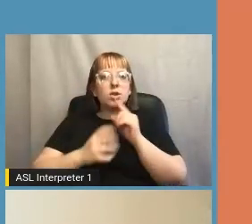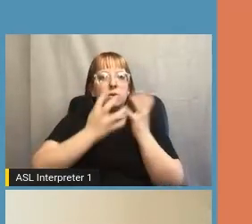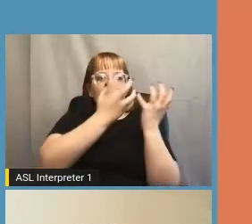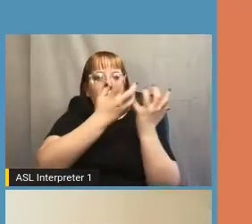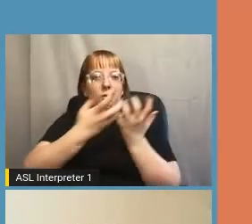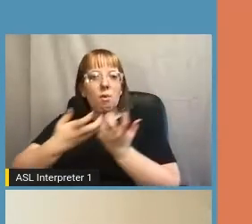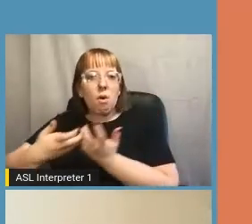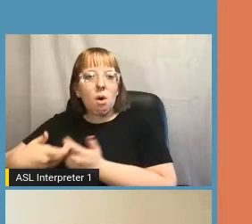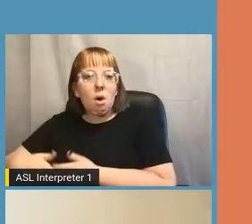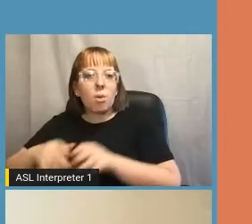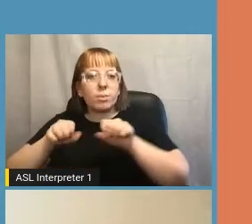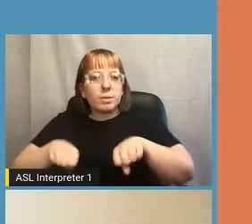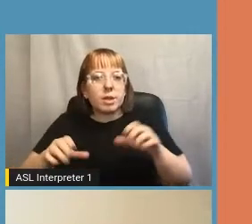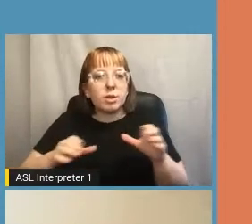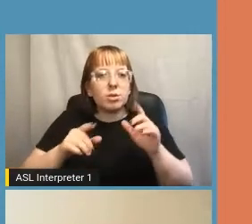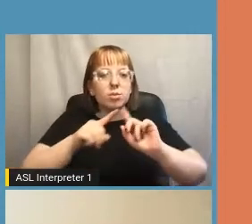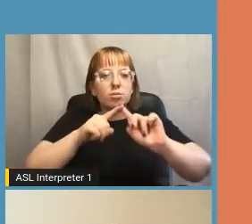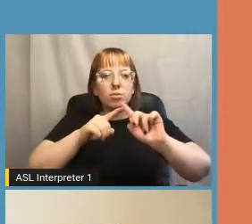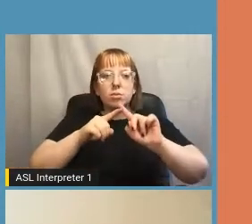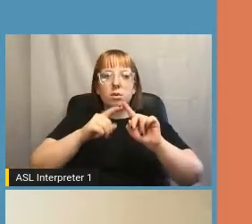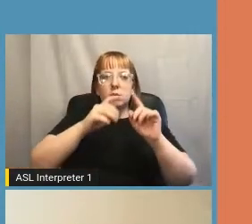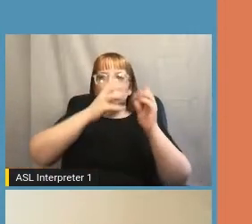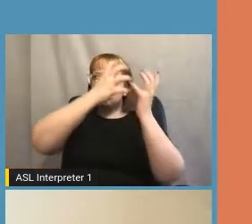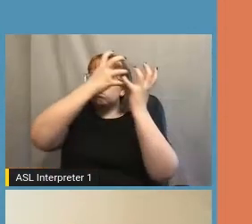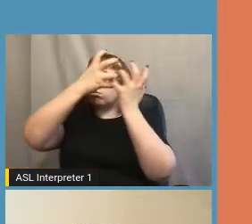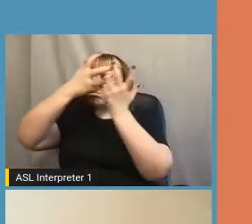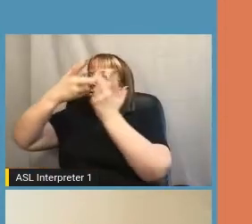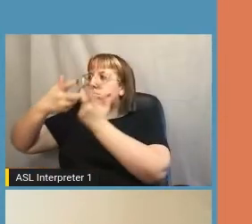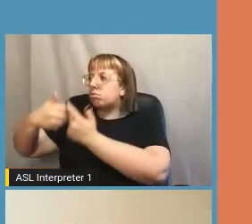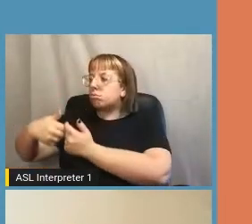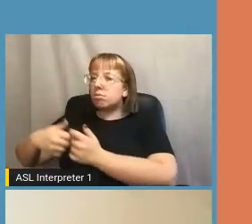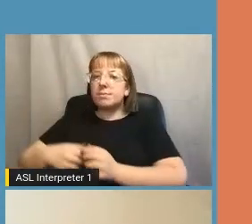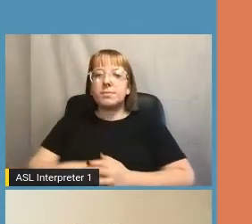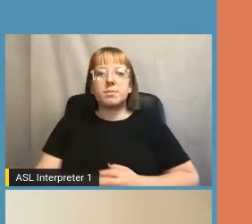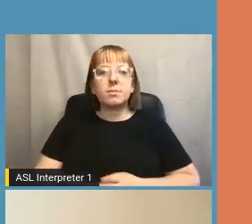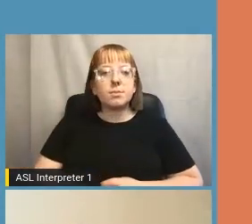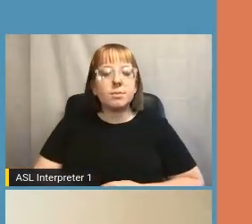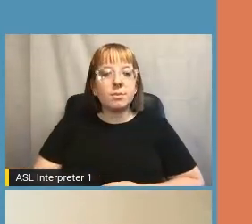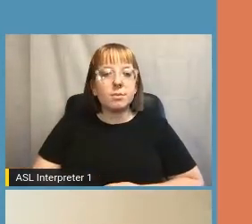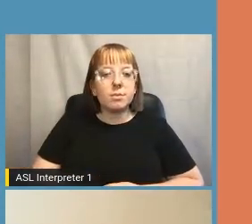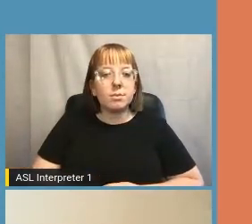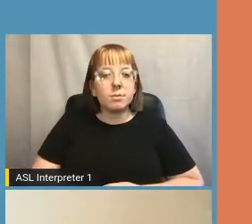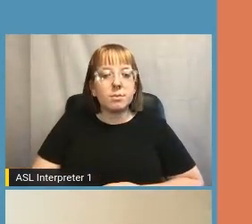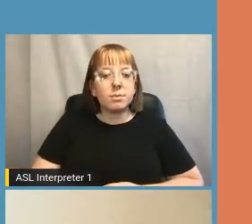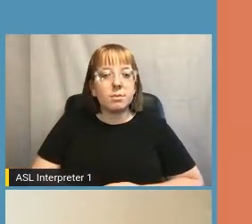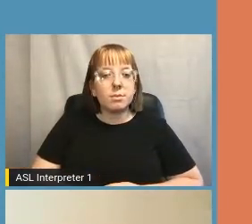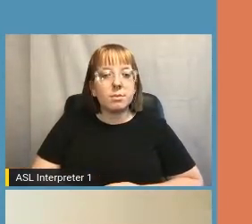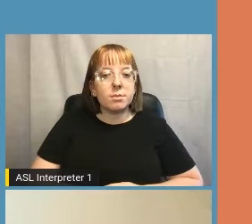um and even my little description of what uh that space is uh the theme of the space so in this case